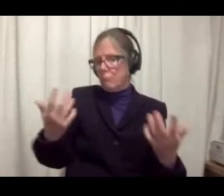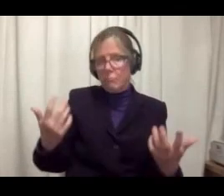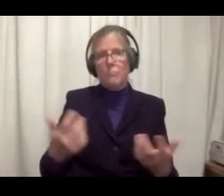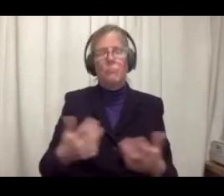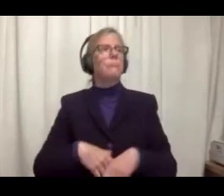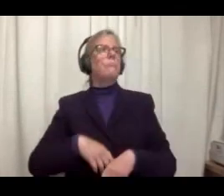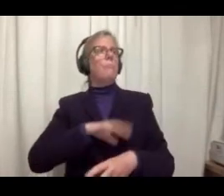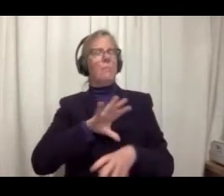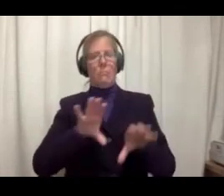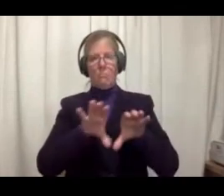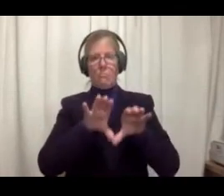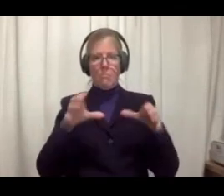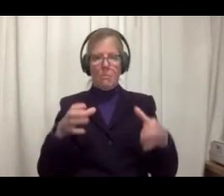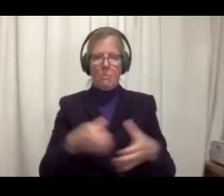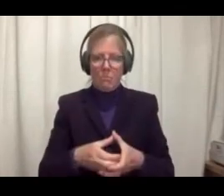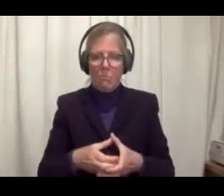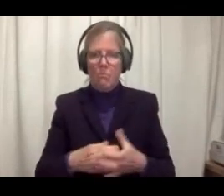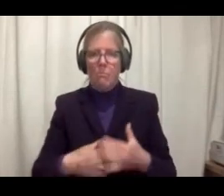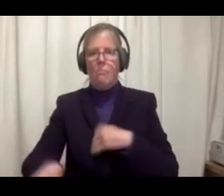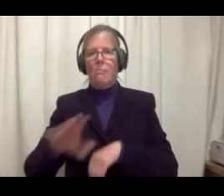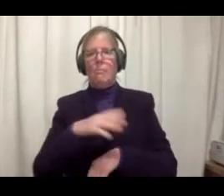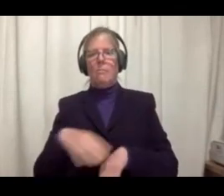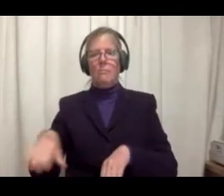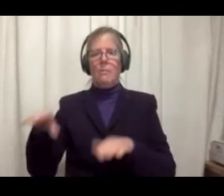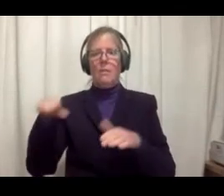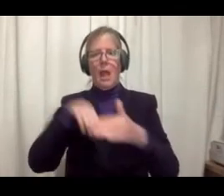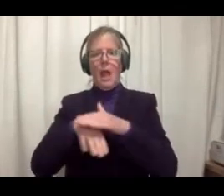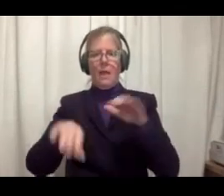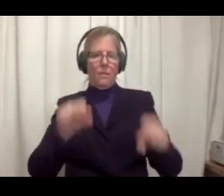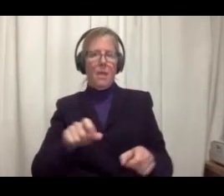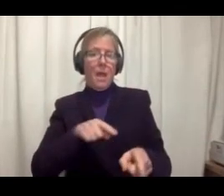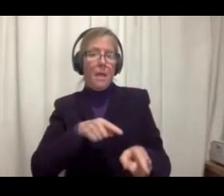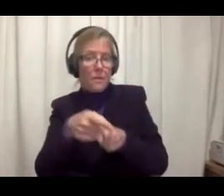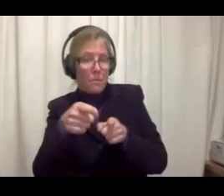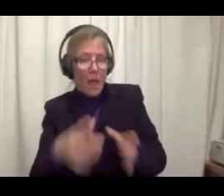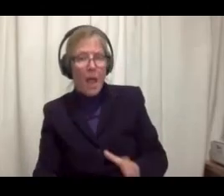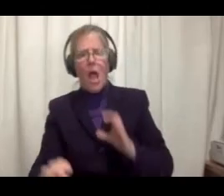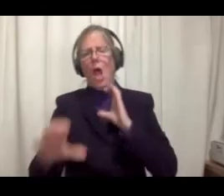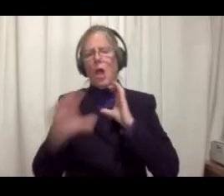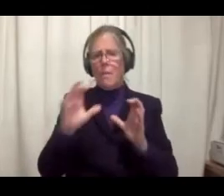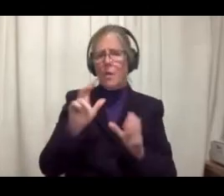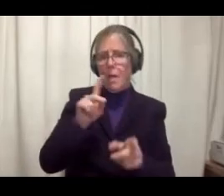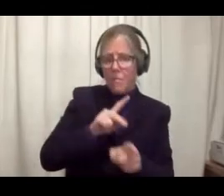communications professionals, and subject matter experts who understand the work you’re doing.